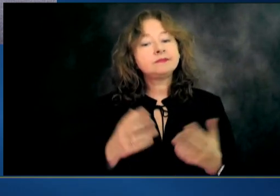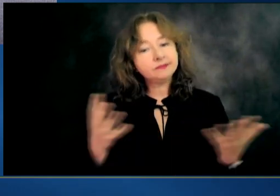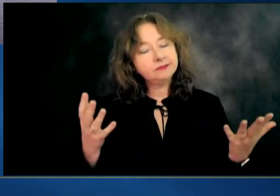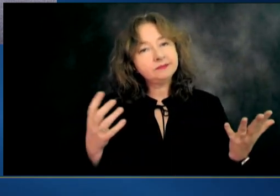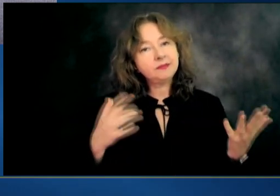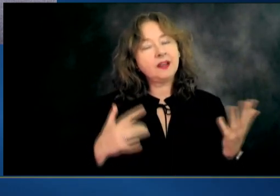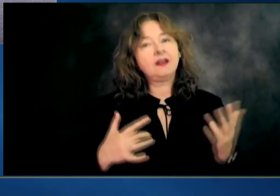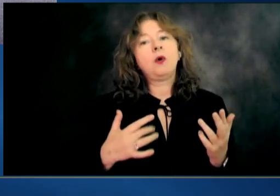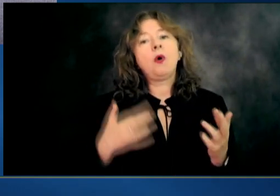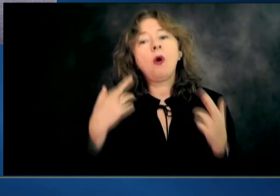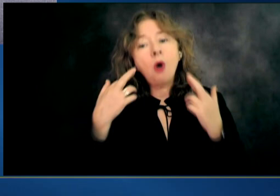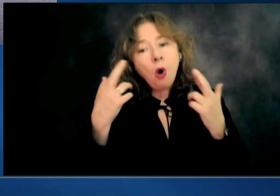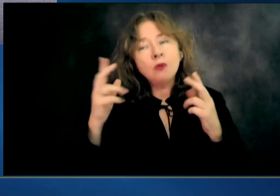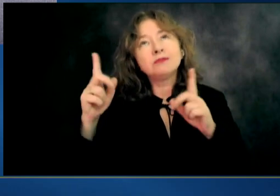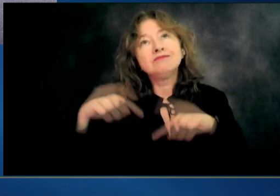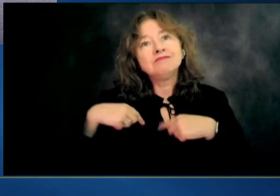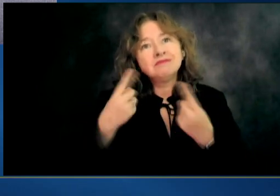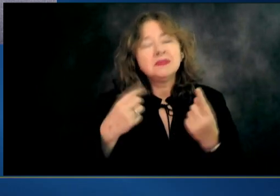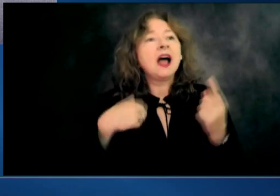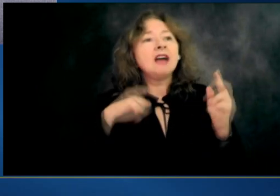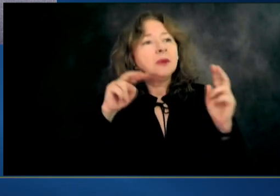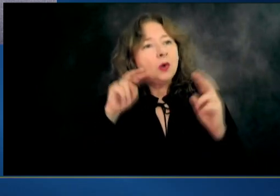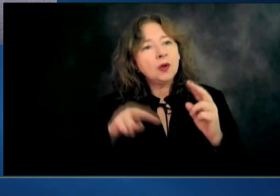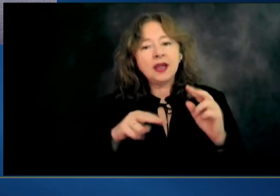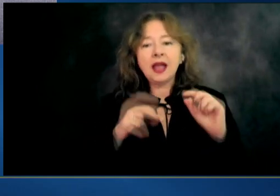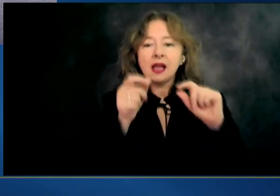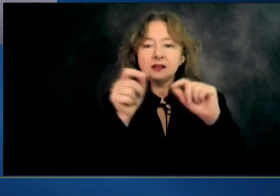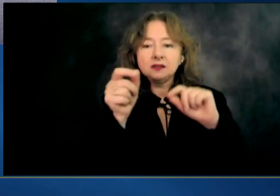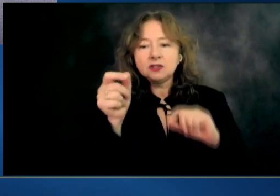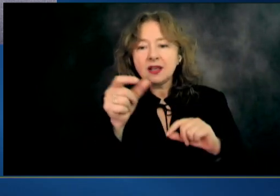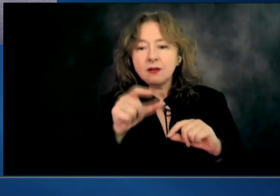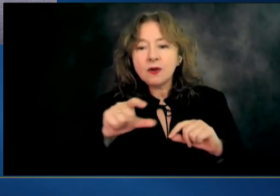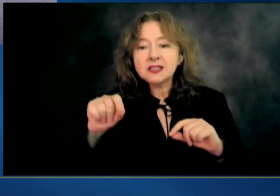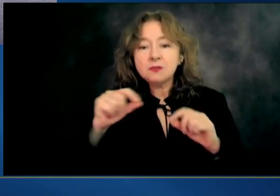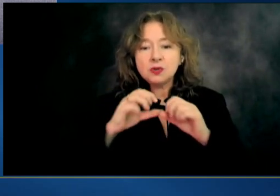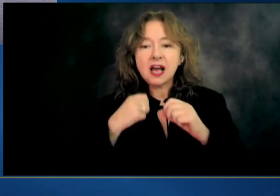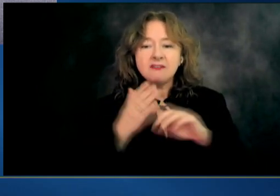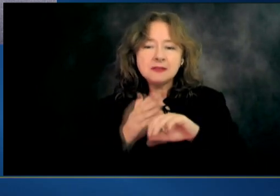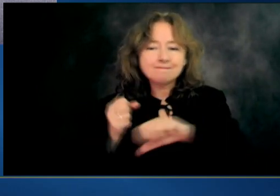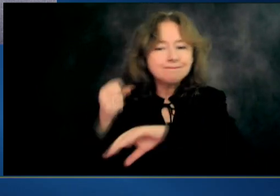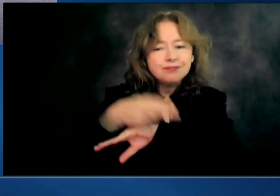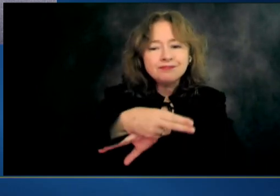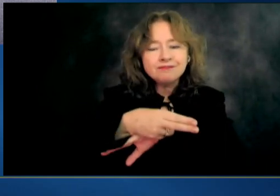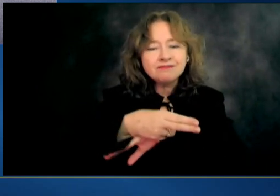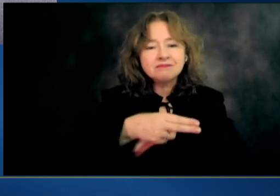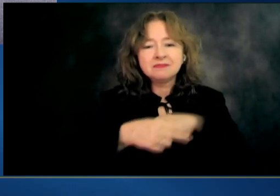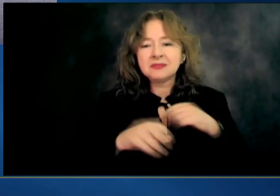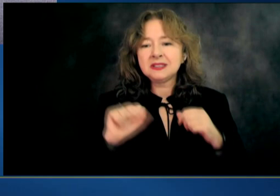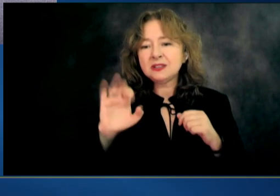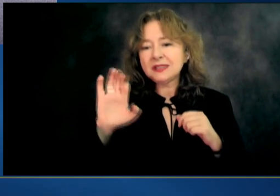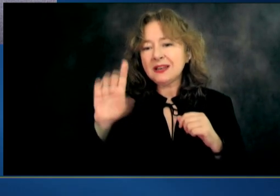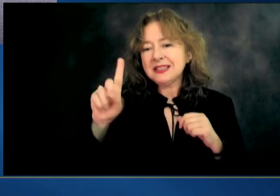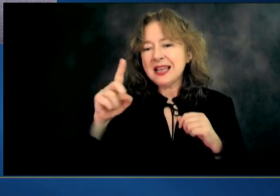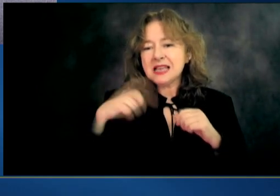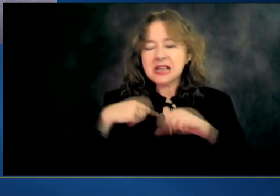to scale crescent moons. I've been able to prevail over sickle cell disease, but I don't feel like